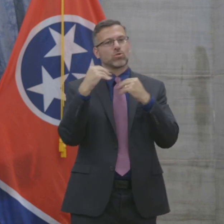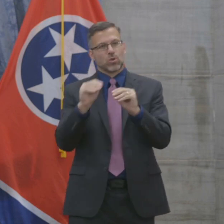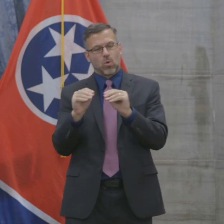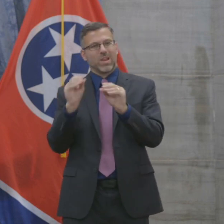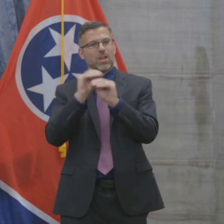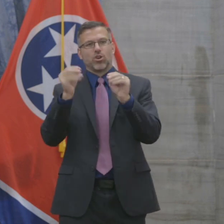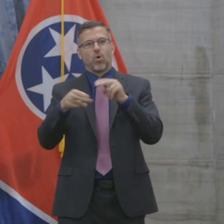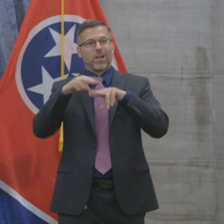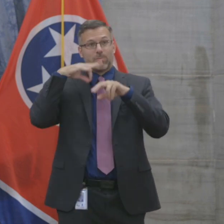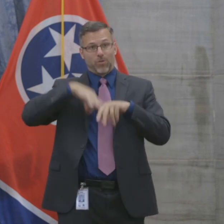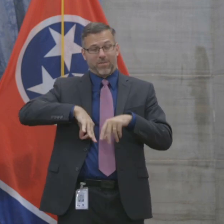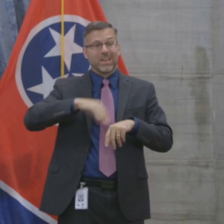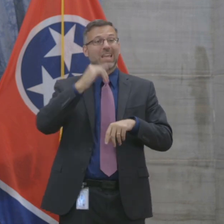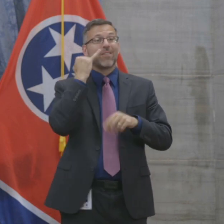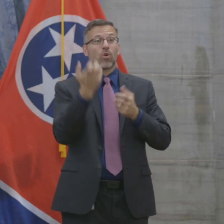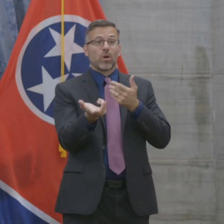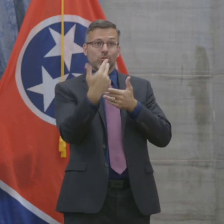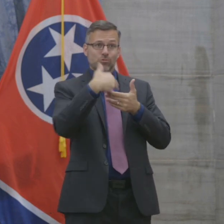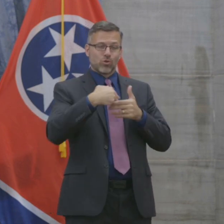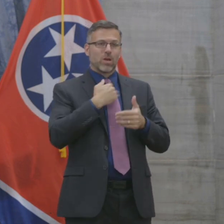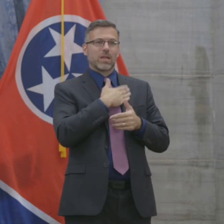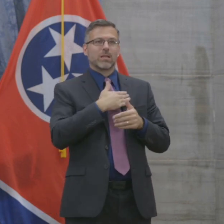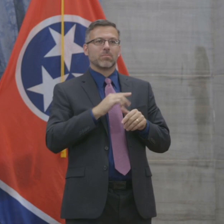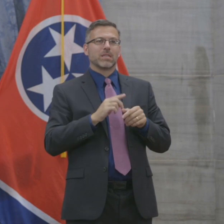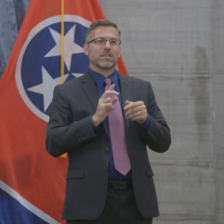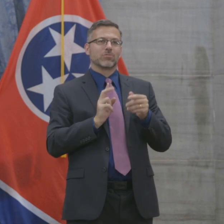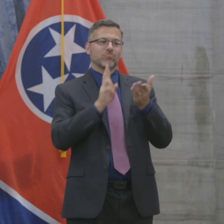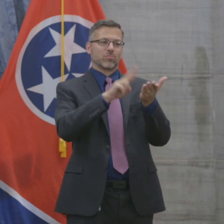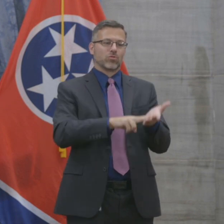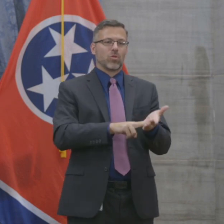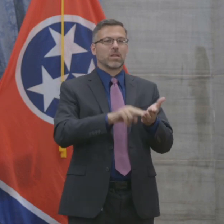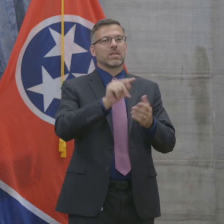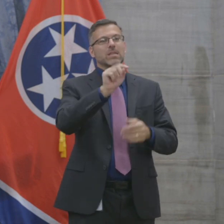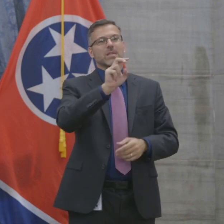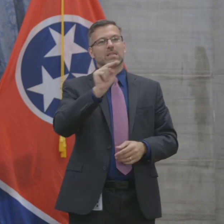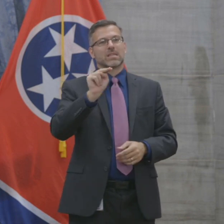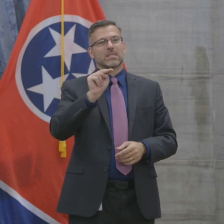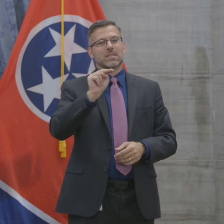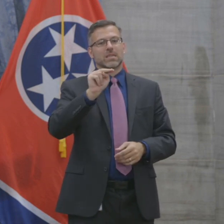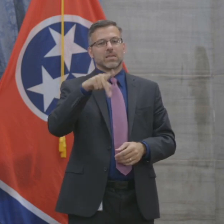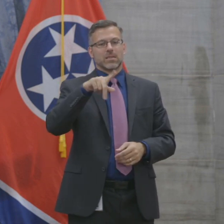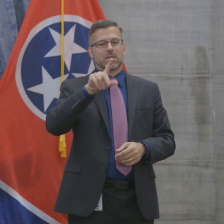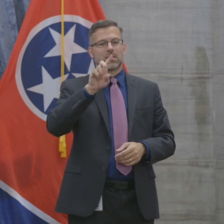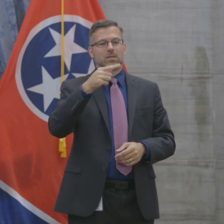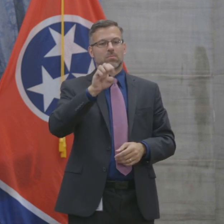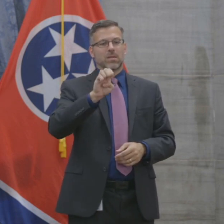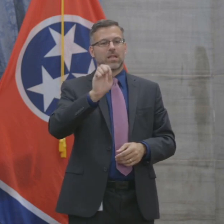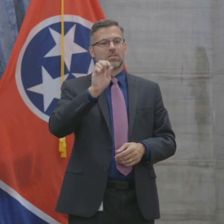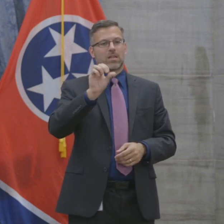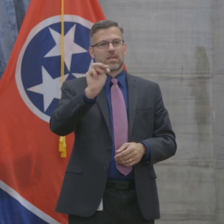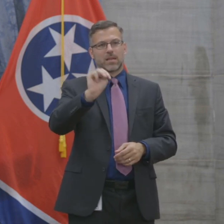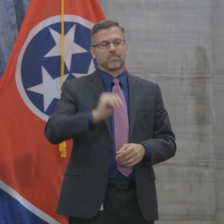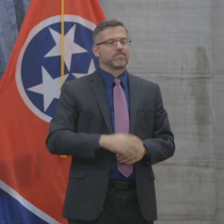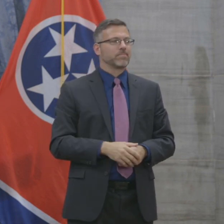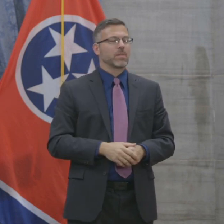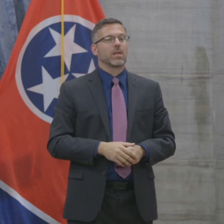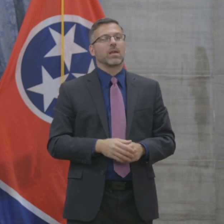and Shelby County, CVS Aetna and Wilson County Bank and trust.